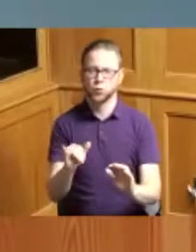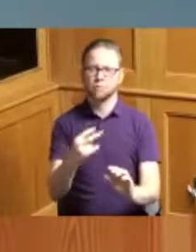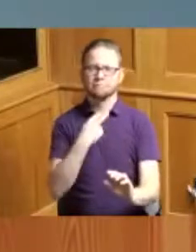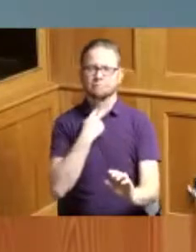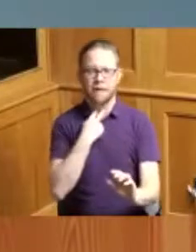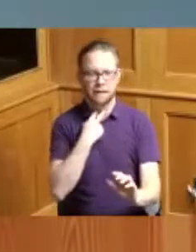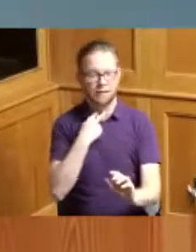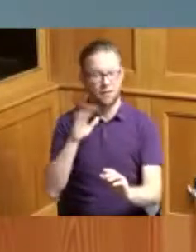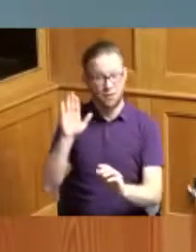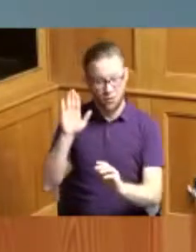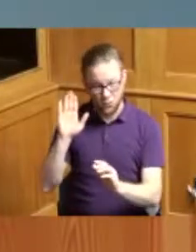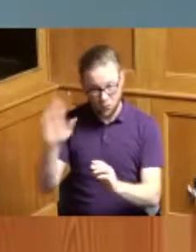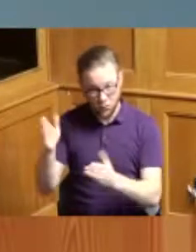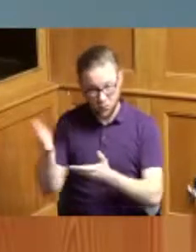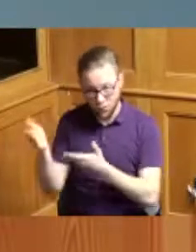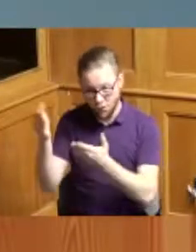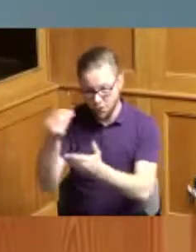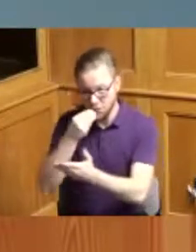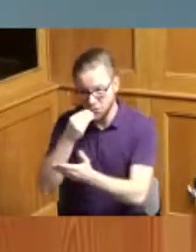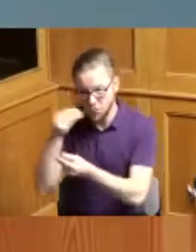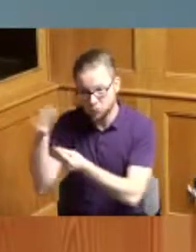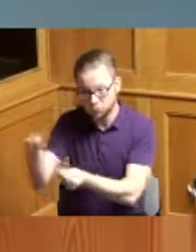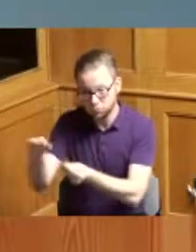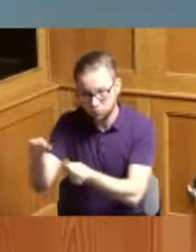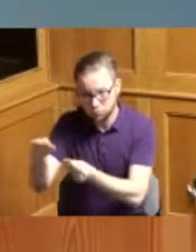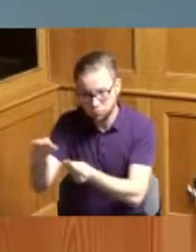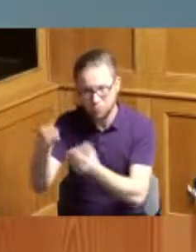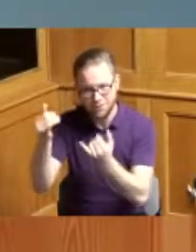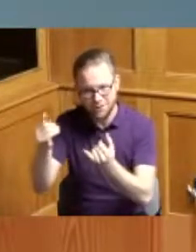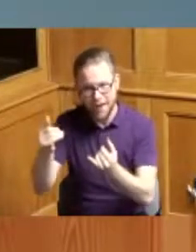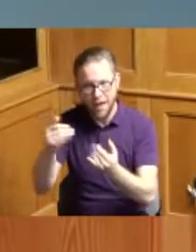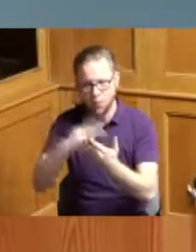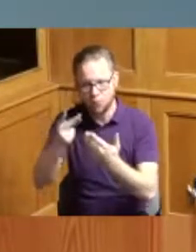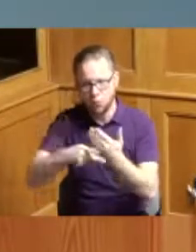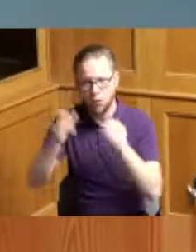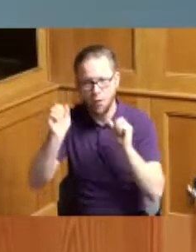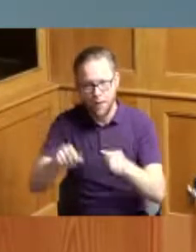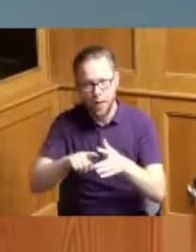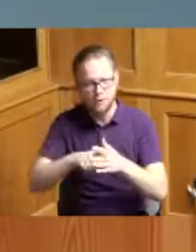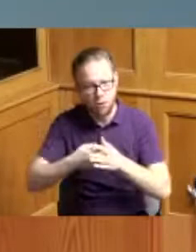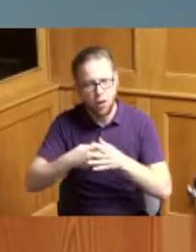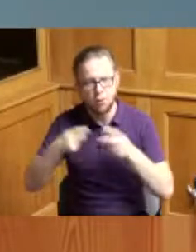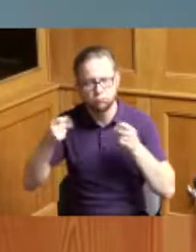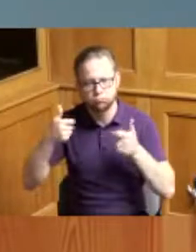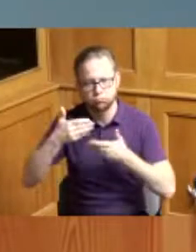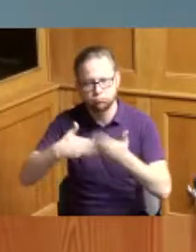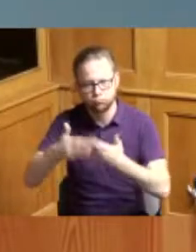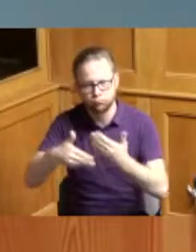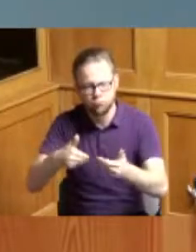for this program so we'll take some pictures when we go out to feed and send those back to you